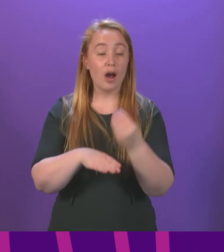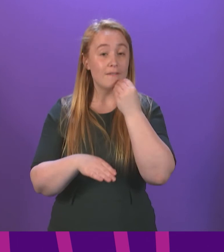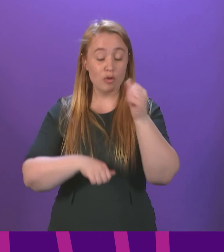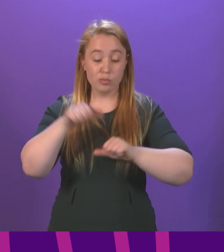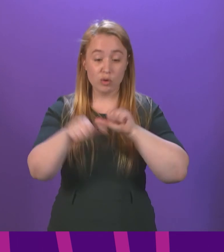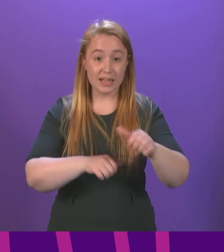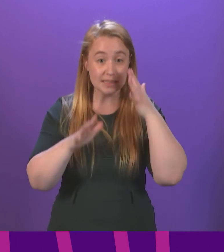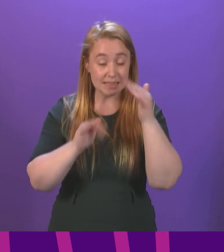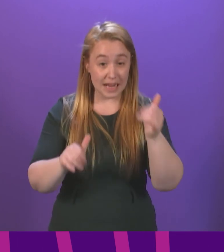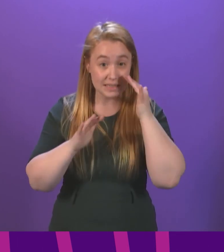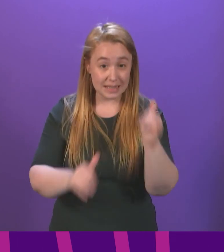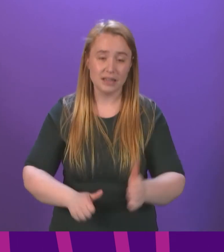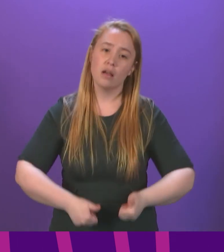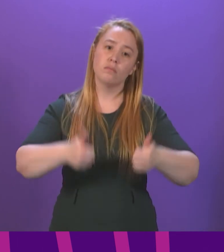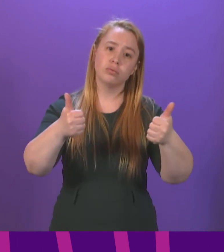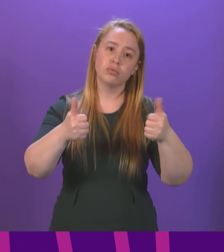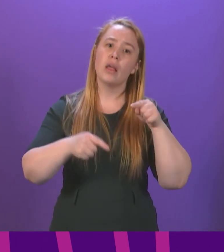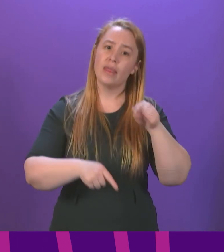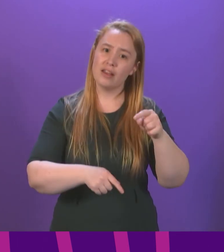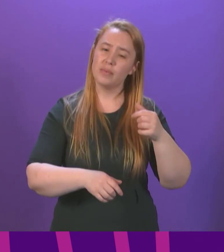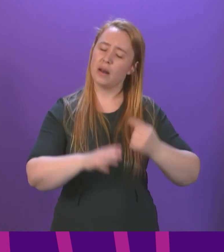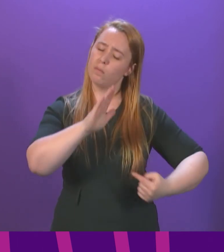in food processing, as they have been critical during the pandemic.